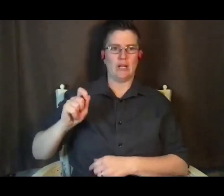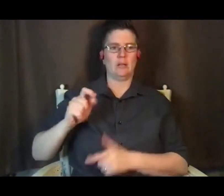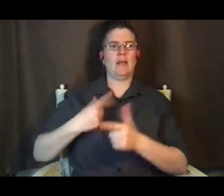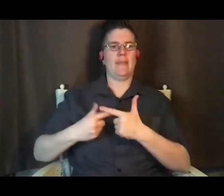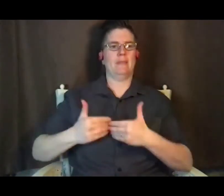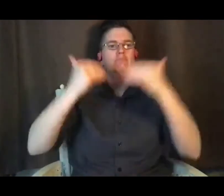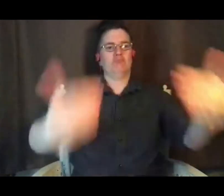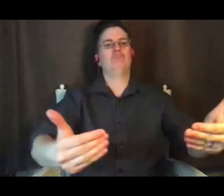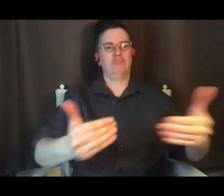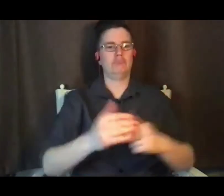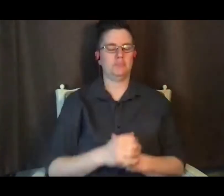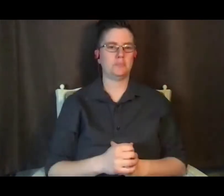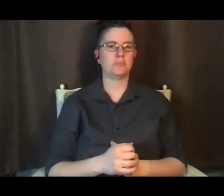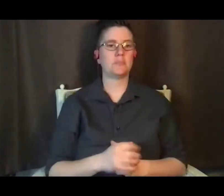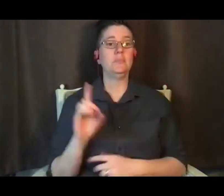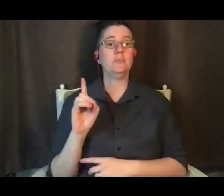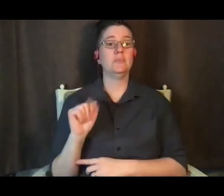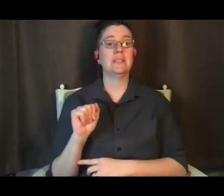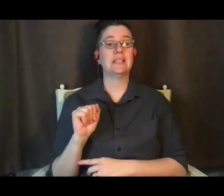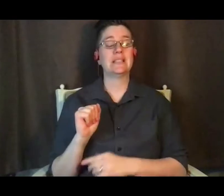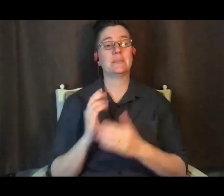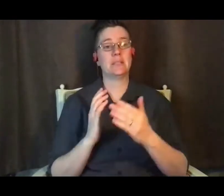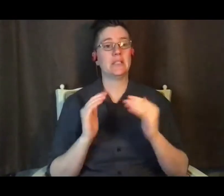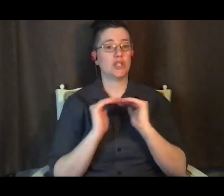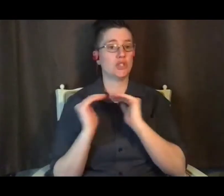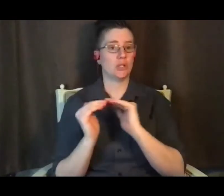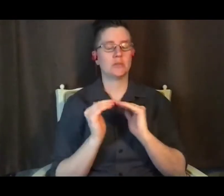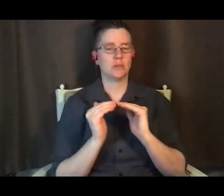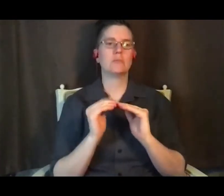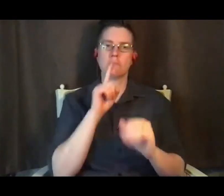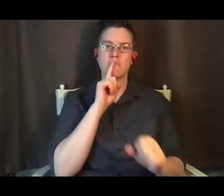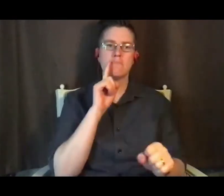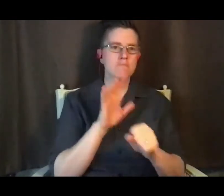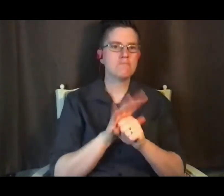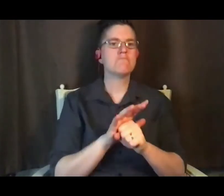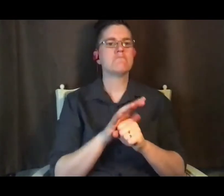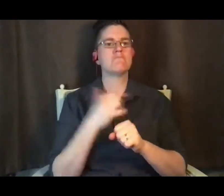and disability justice does affirm that we deserve a better world than a better society